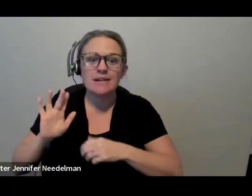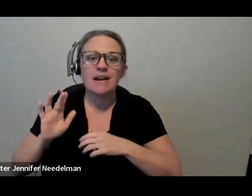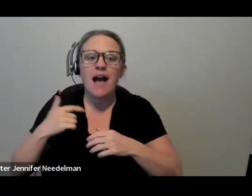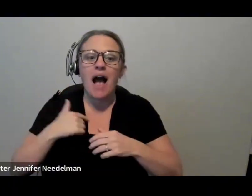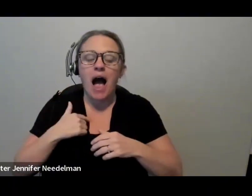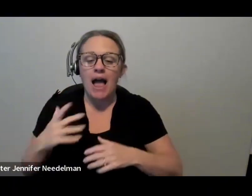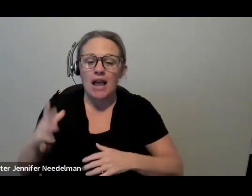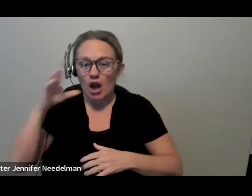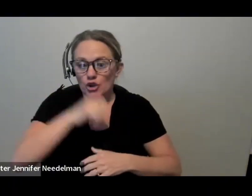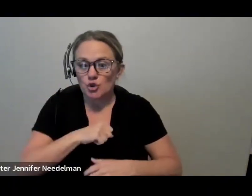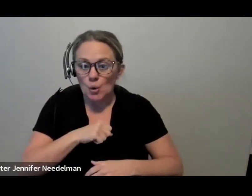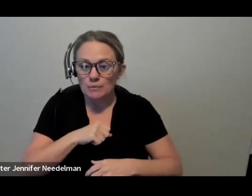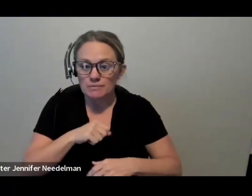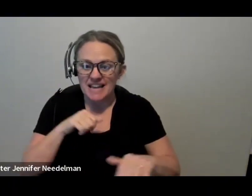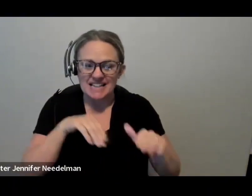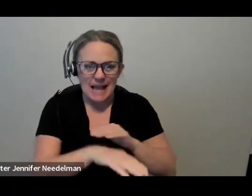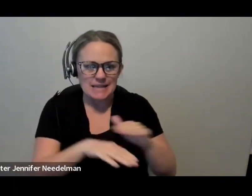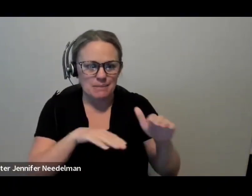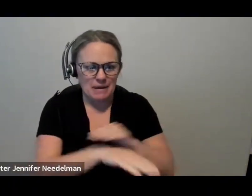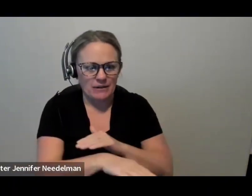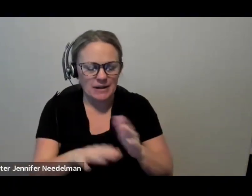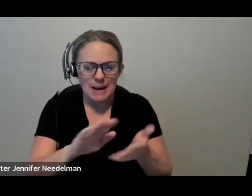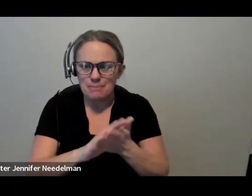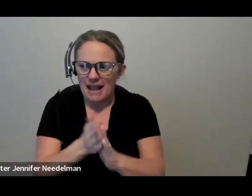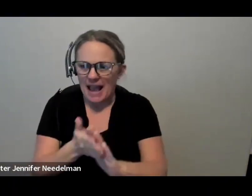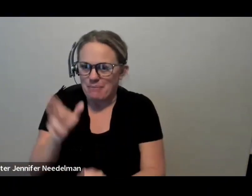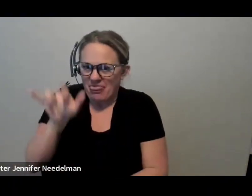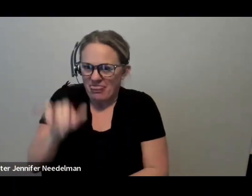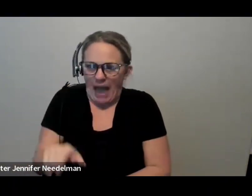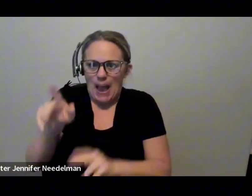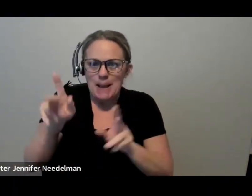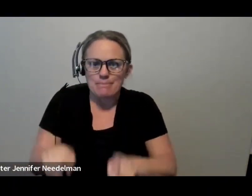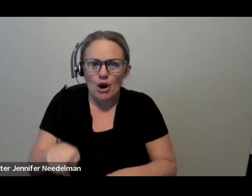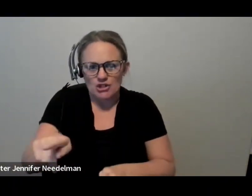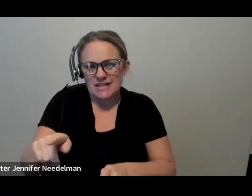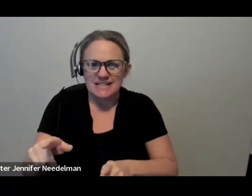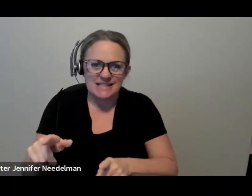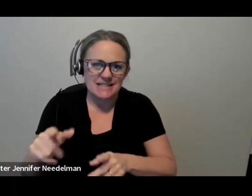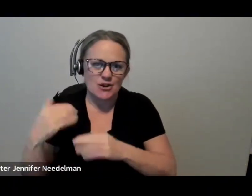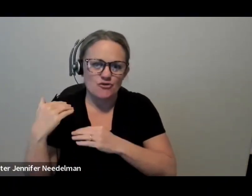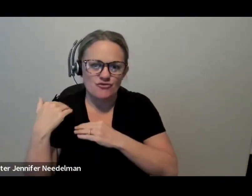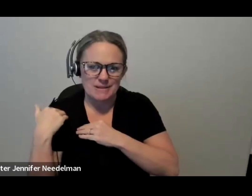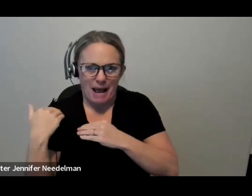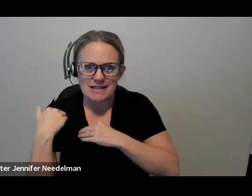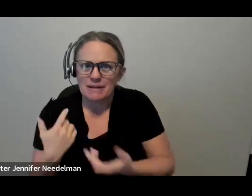that person's responsibility and that it was not something that I necessarily had to worry about.